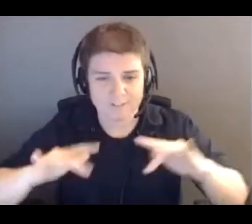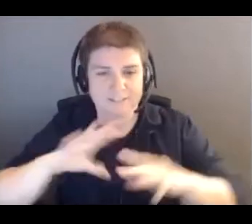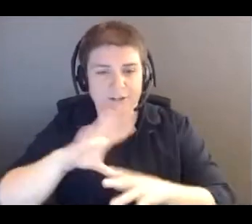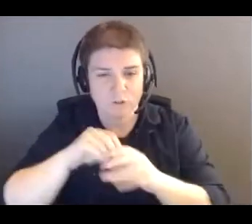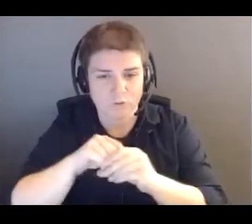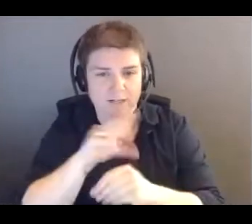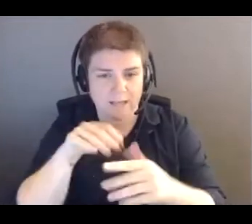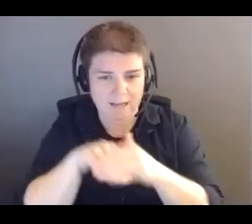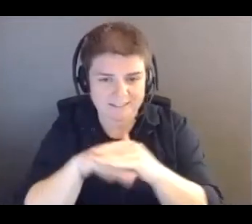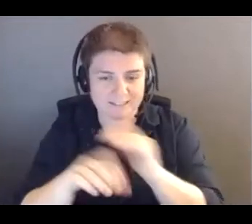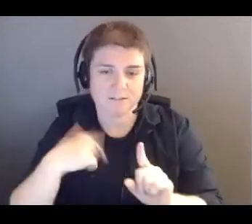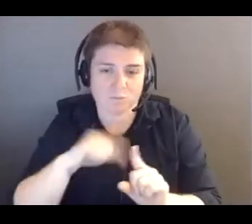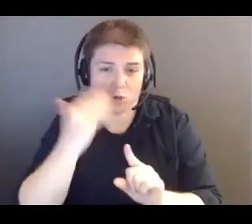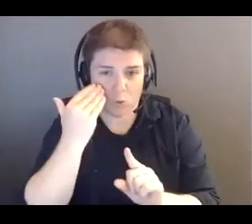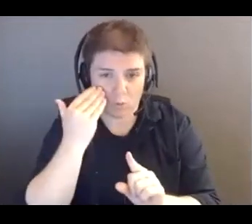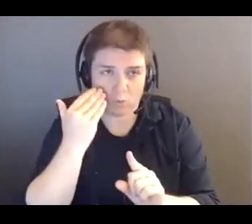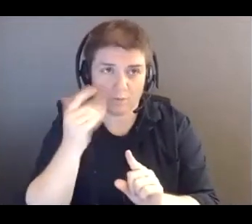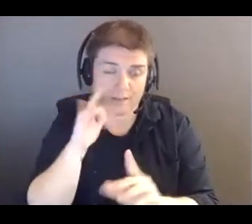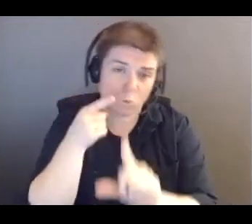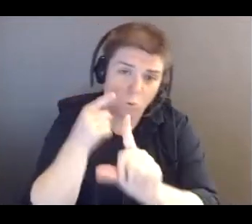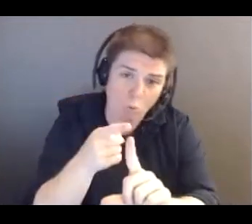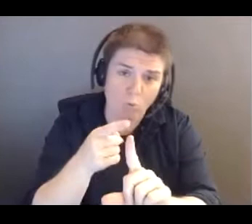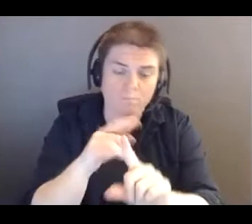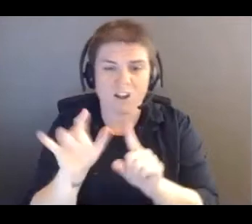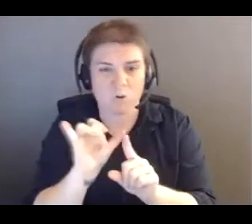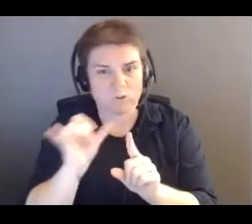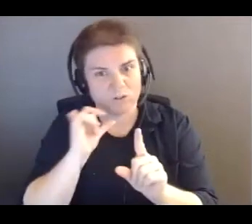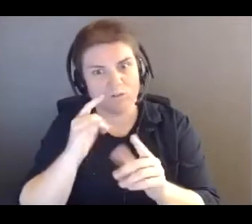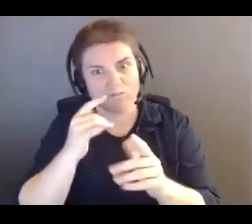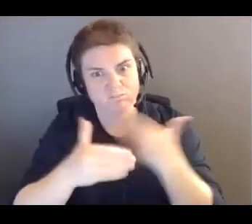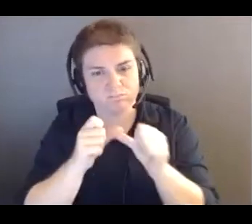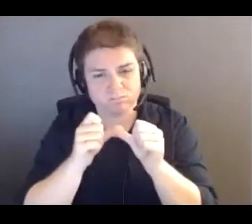we know that it is both a goal, but also an ongoing and iterative process of learning